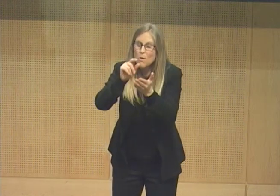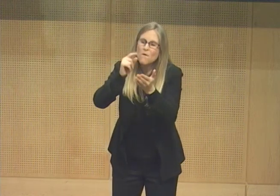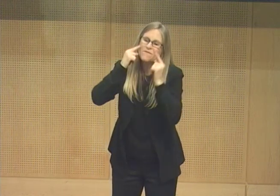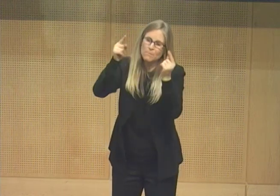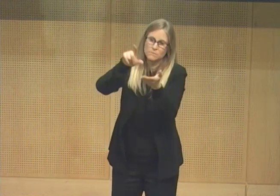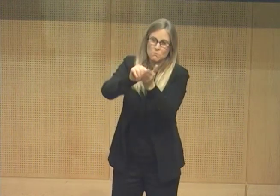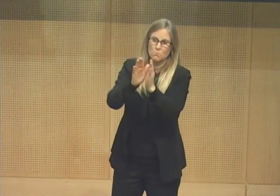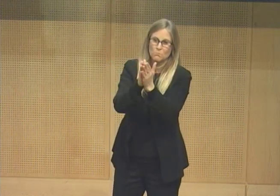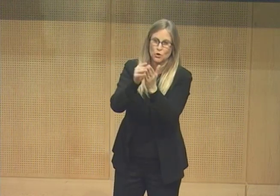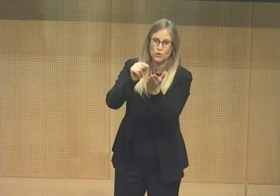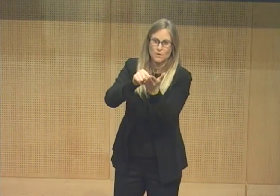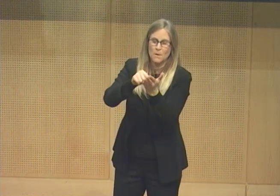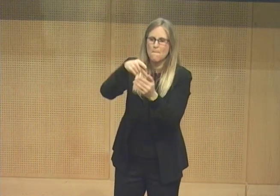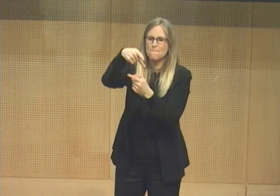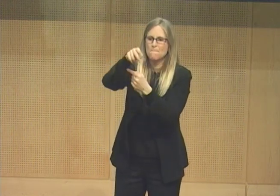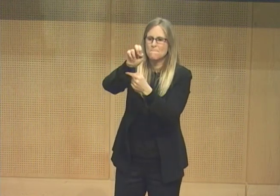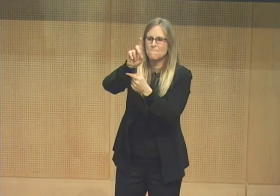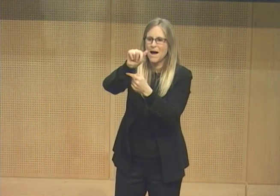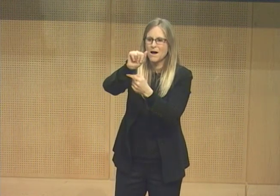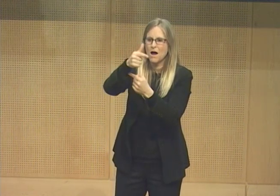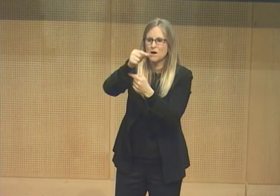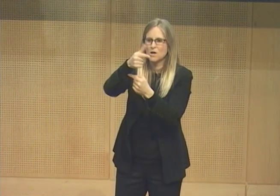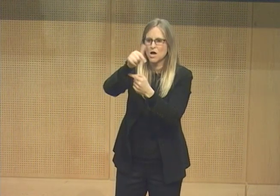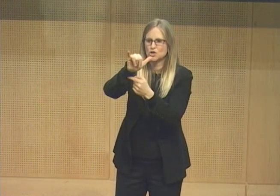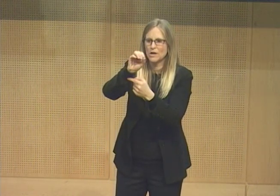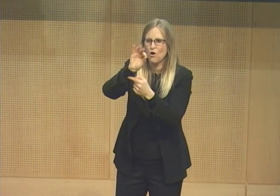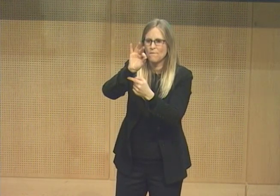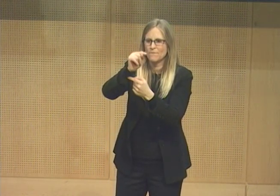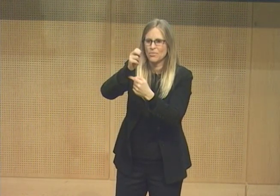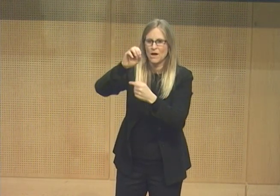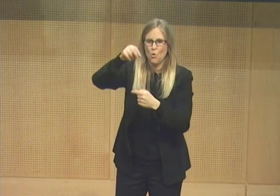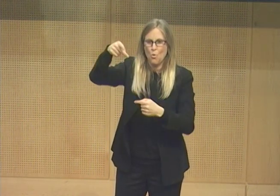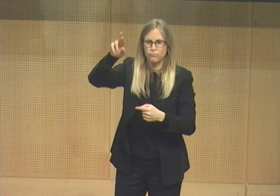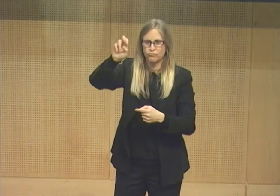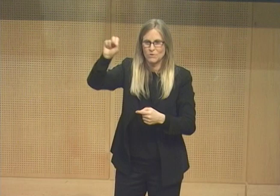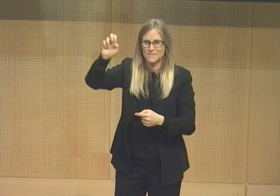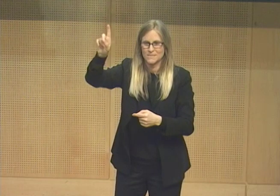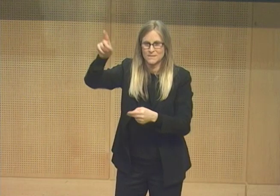with the book "Pedagogy of the Oppressed"